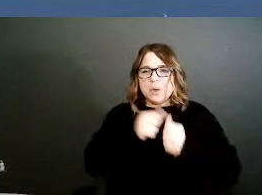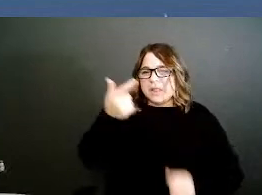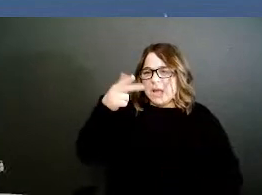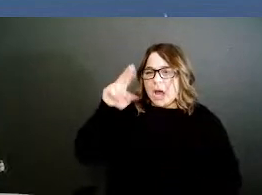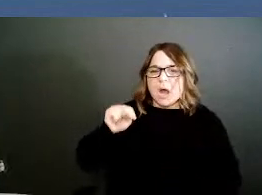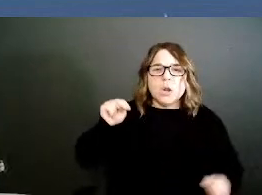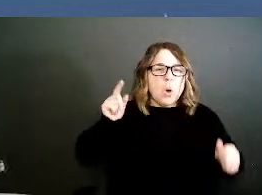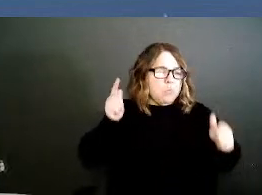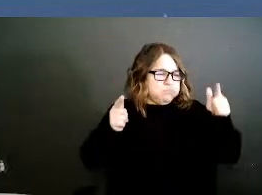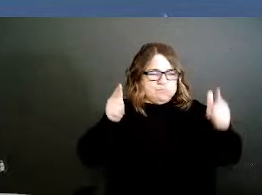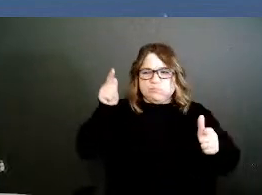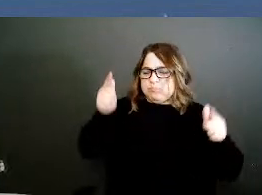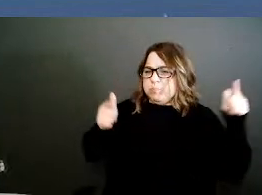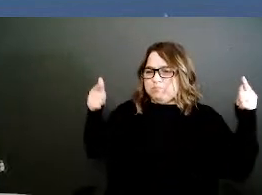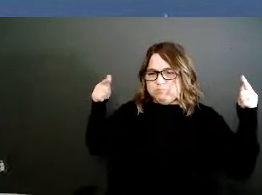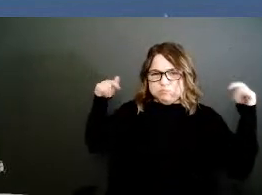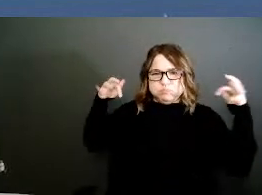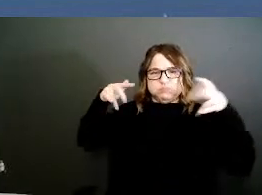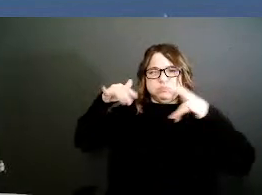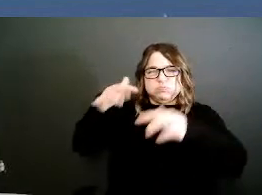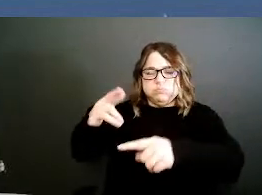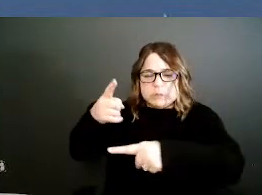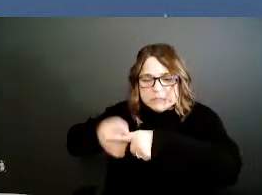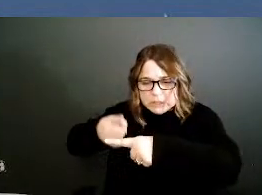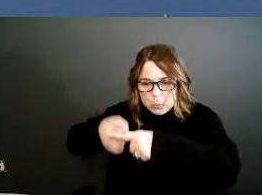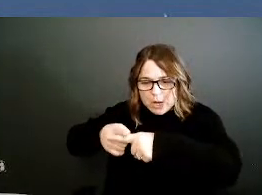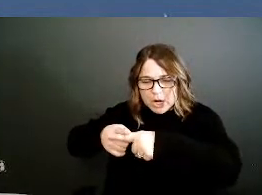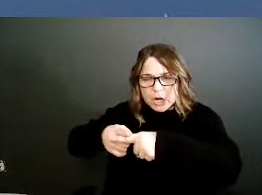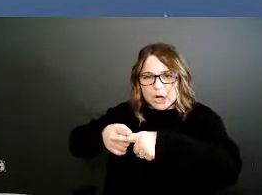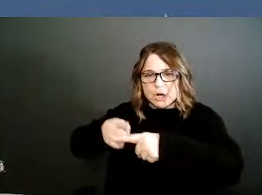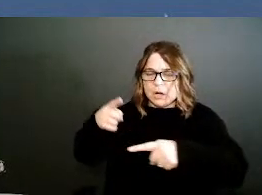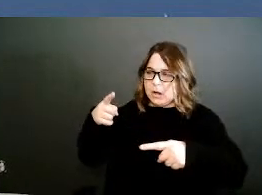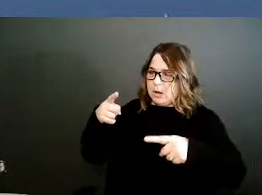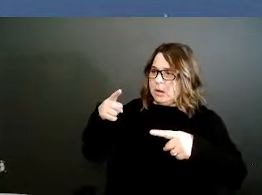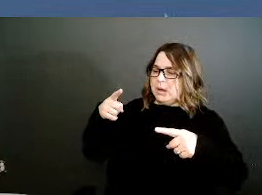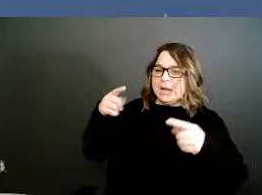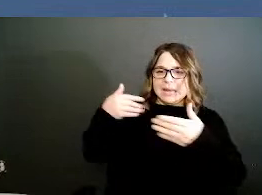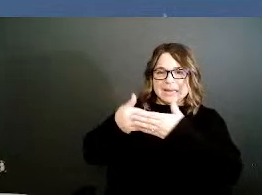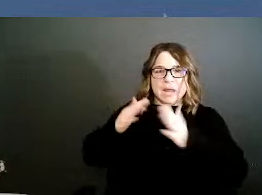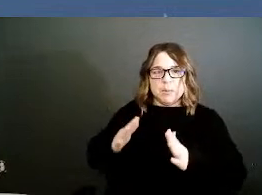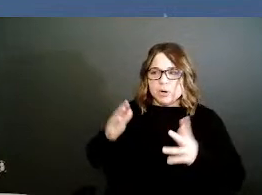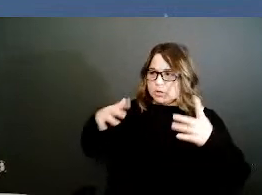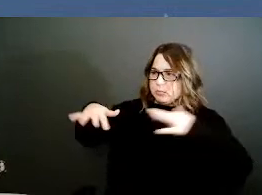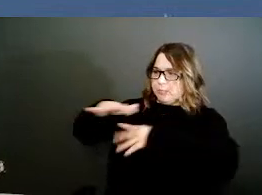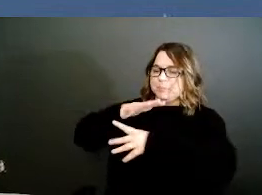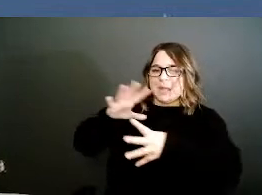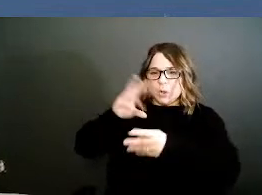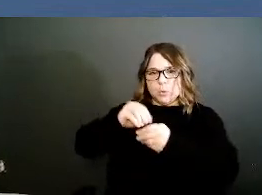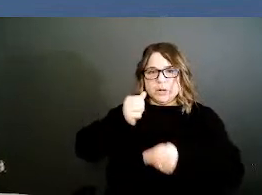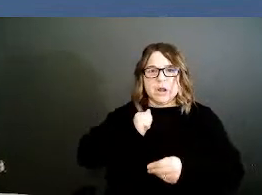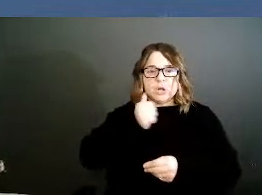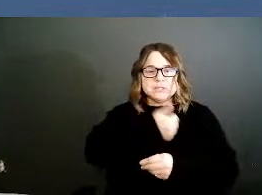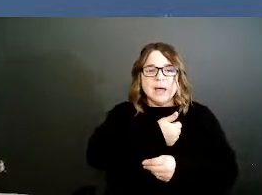GUNS SHOUTED AT US TO GO BACK INTO OUR HOMES. GREW TO INQUIRE WHAT THE SIRENS WERE ABOUT, THE OFFICERS WITH I AM A PERSON OF COLOR, BUT I'M WHITE PASSING.